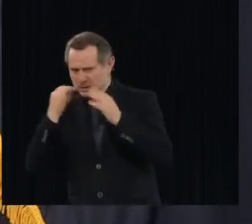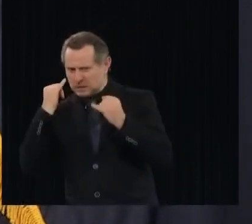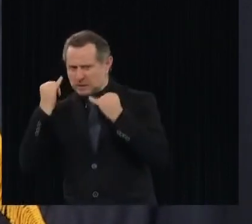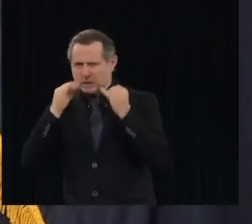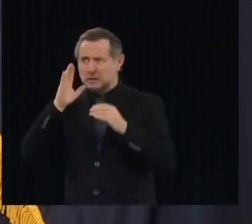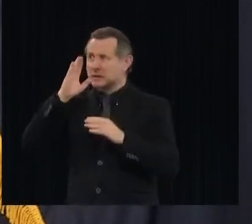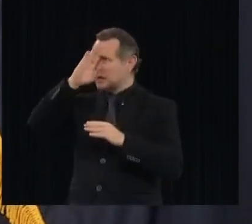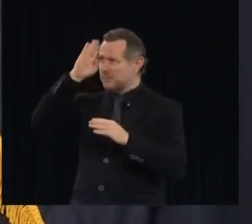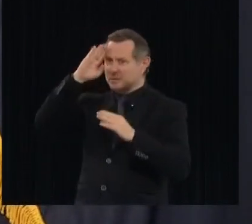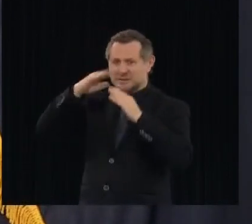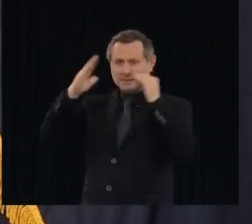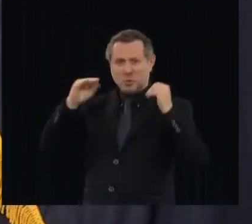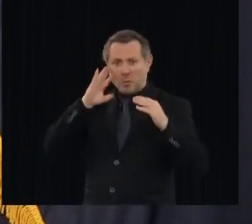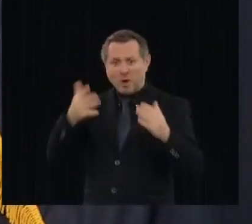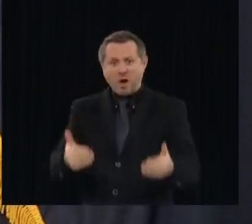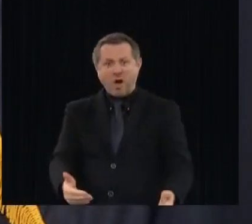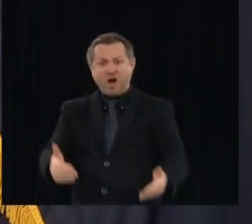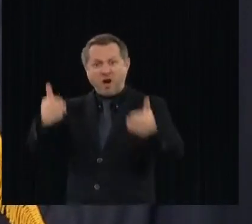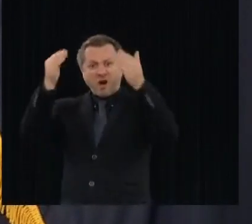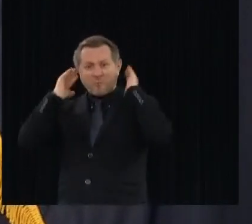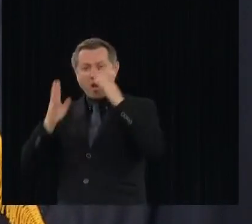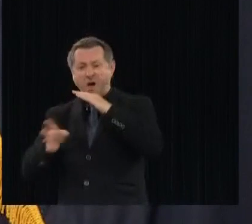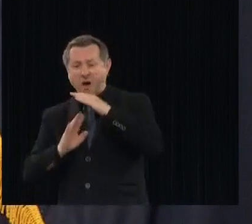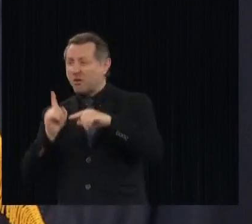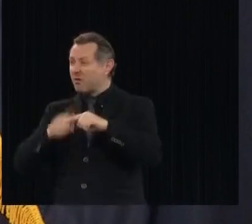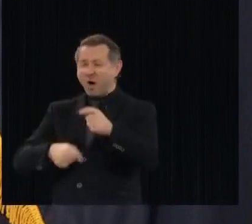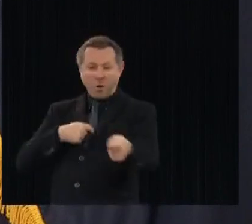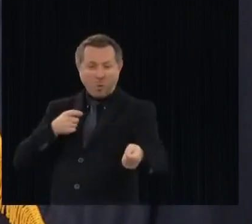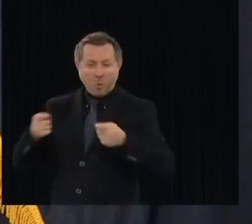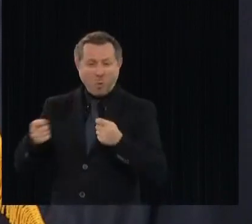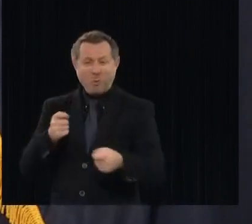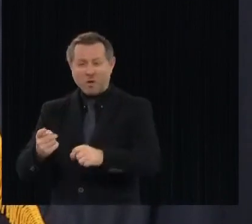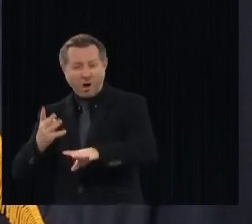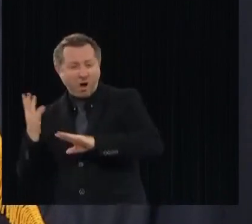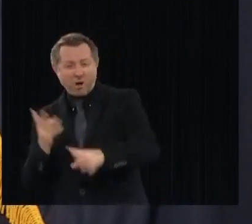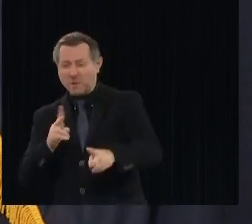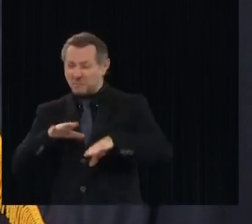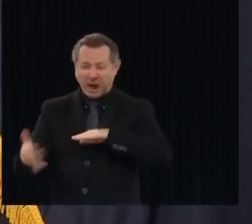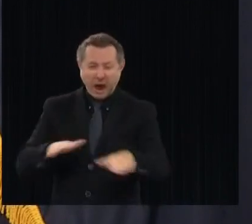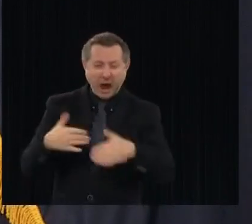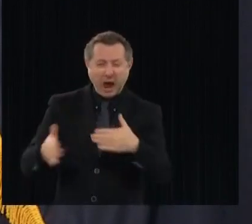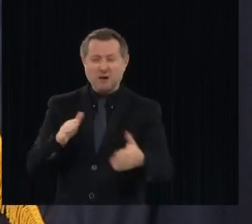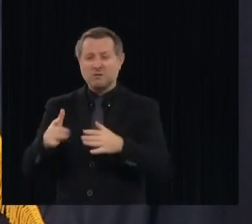FROM DAY ONE, THE FEAR IS WE